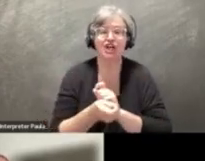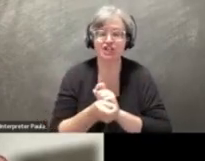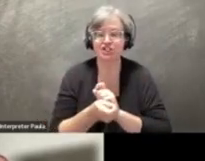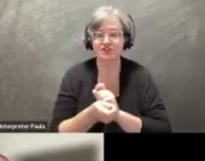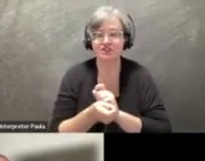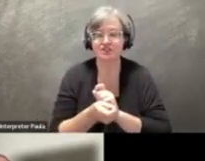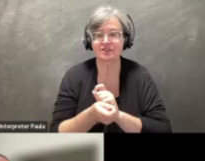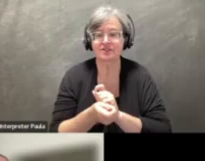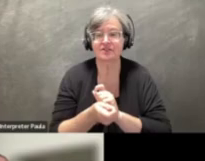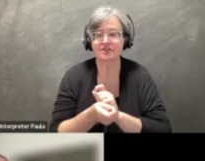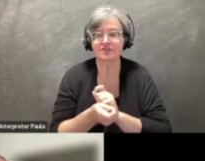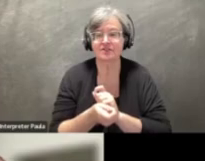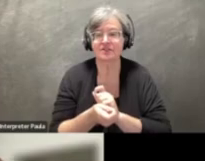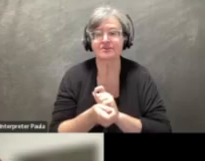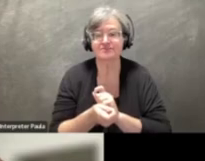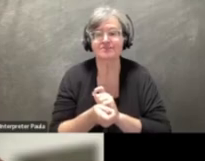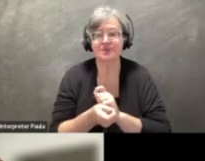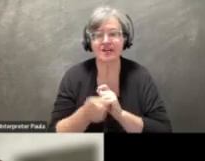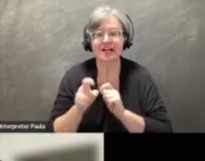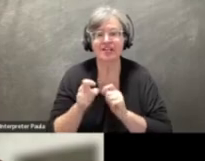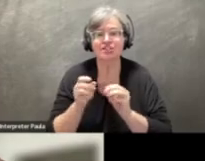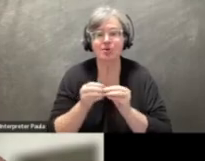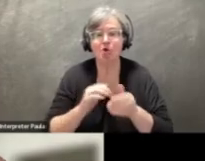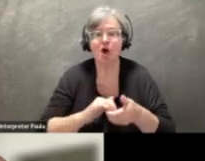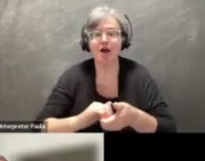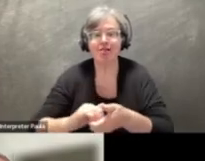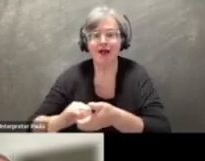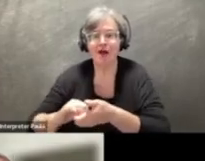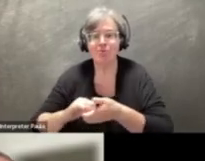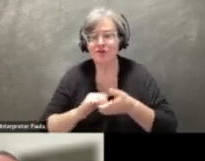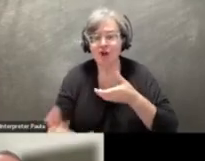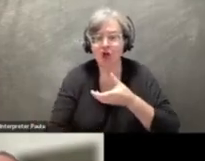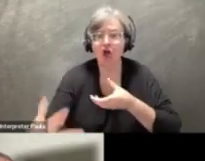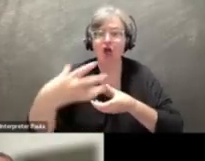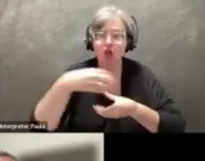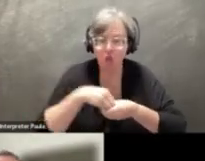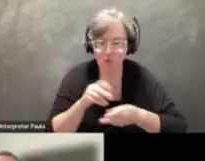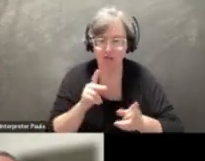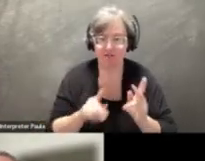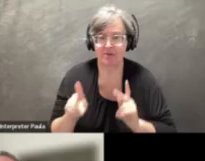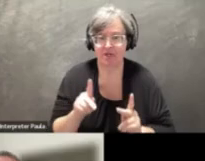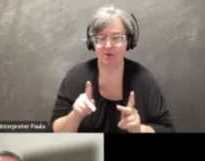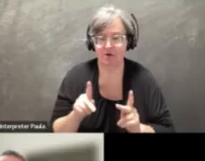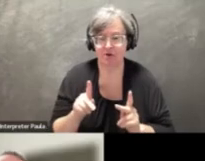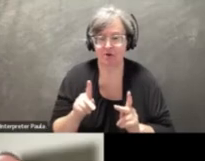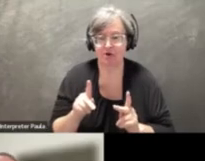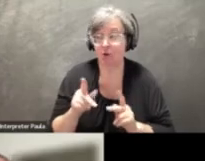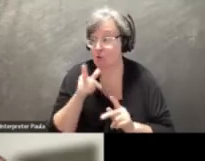is more collaborative, right asking people that attend our